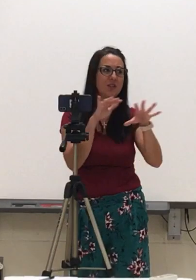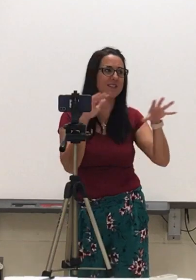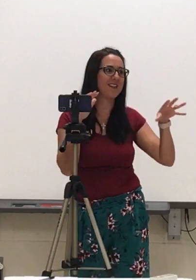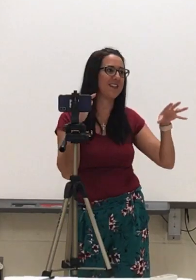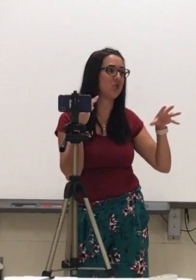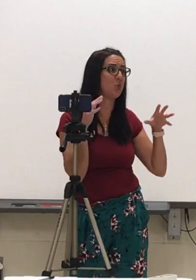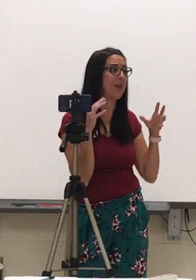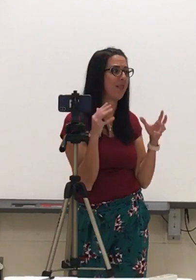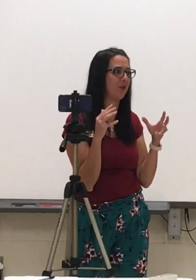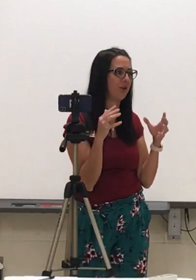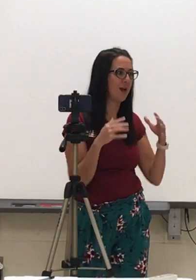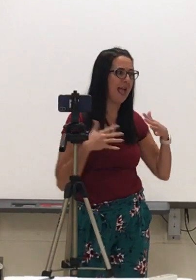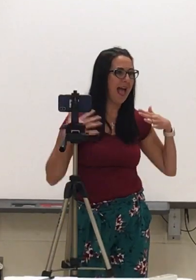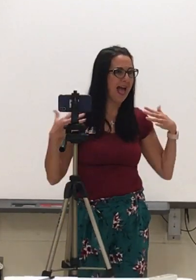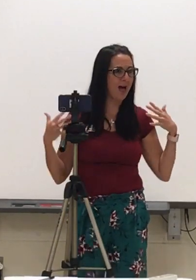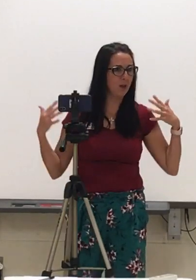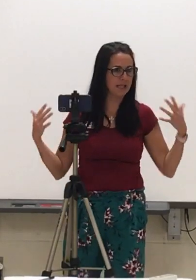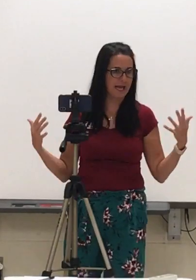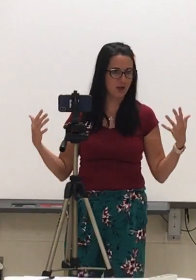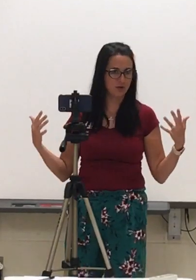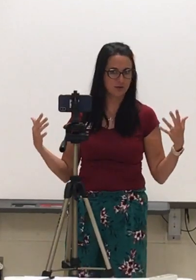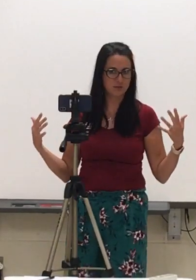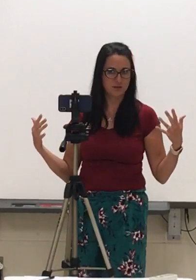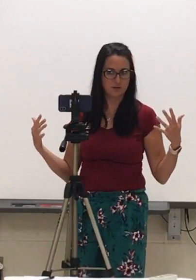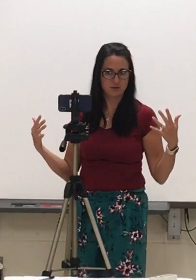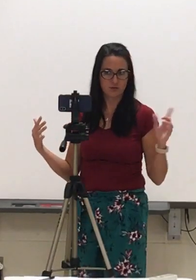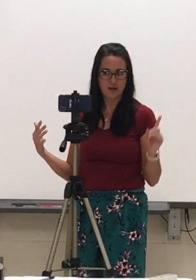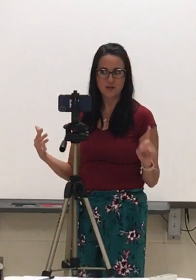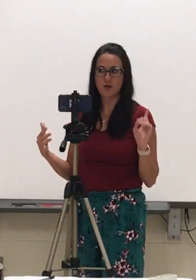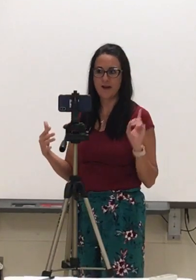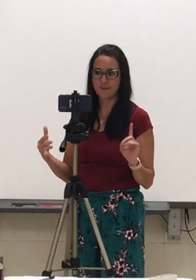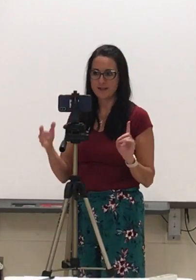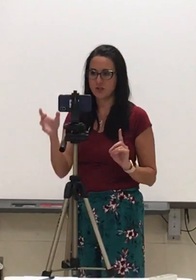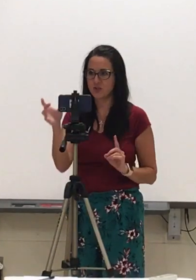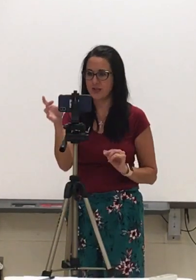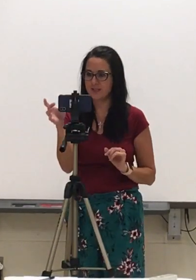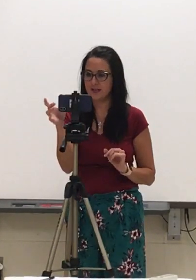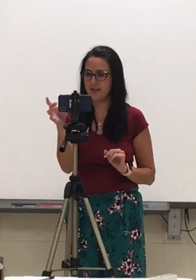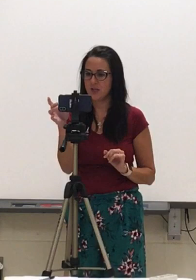translate it together out loud okay so everybody's going to translate it